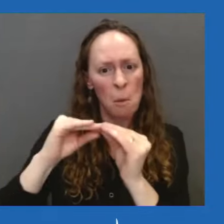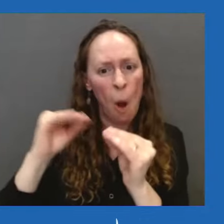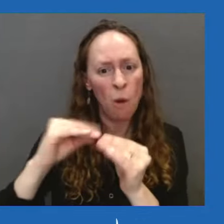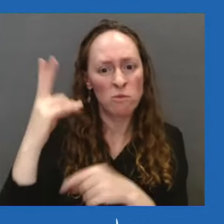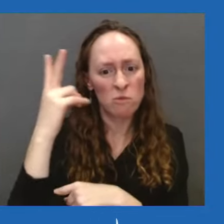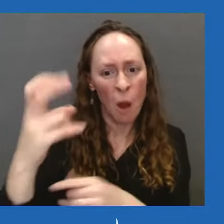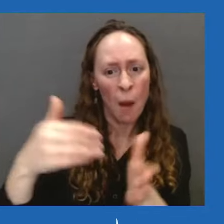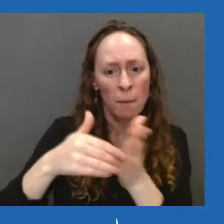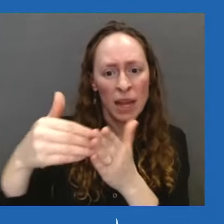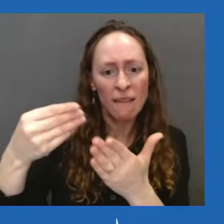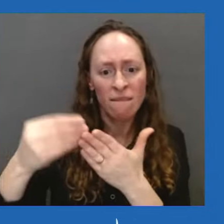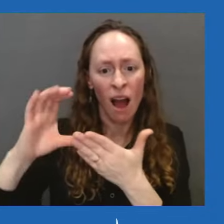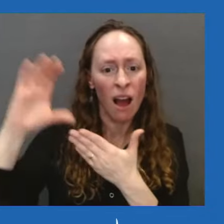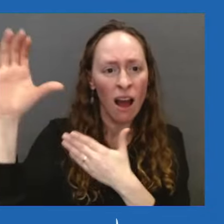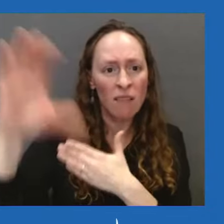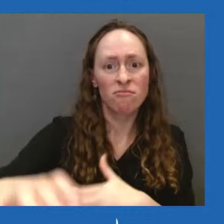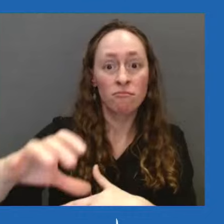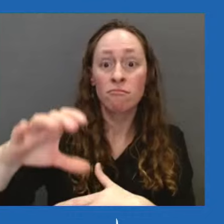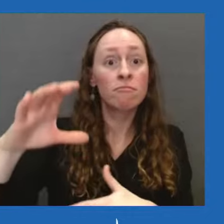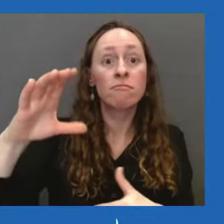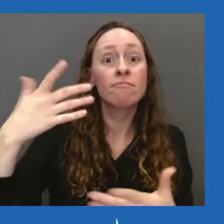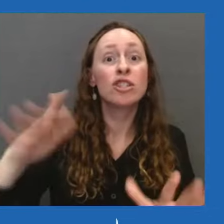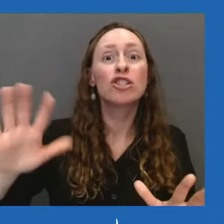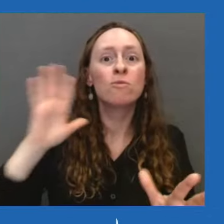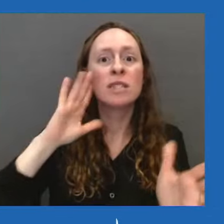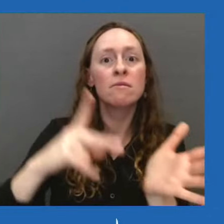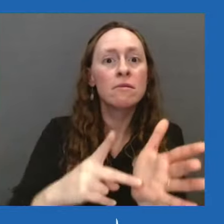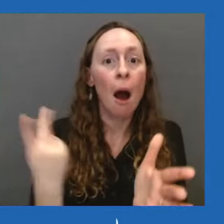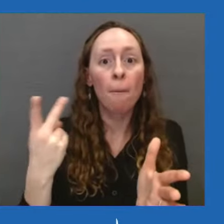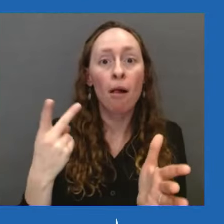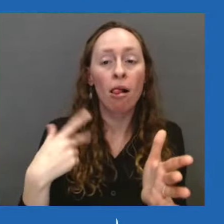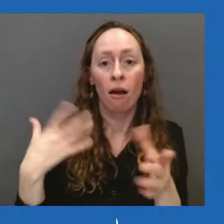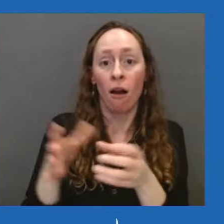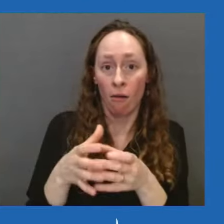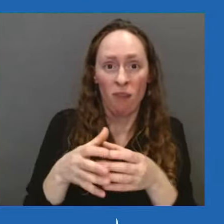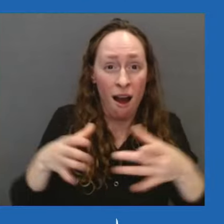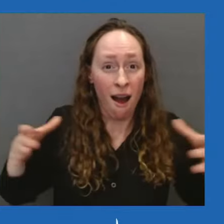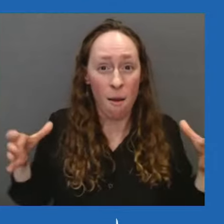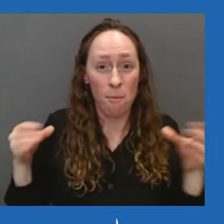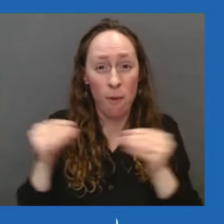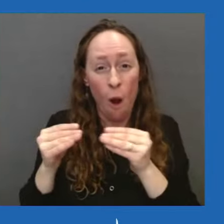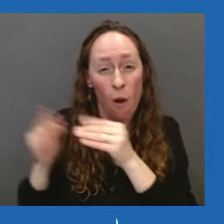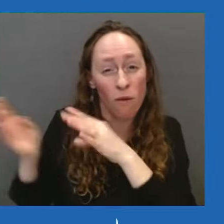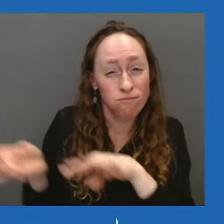and creating 850 more good jobs beyond what is going on.